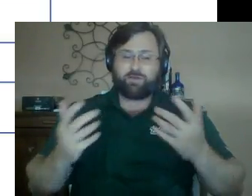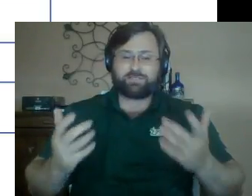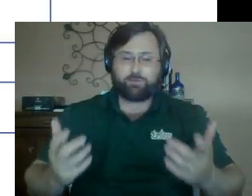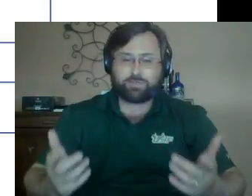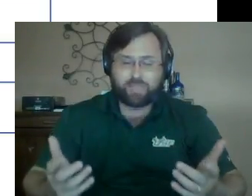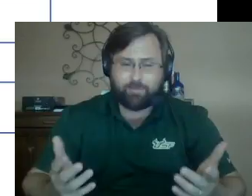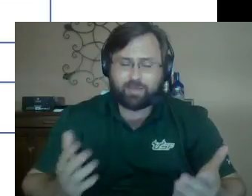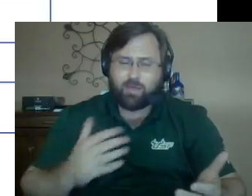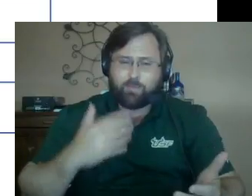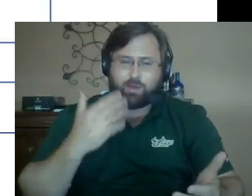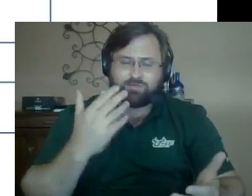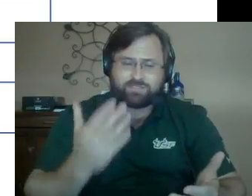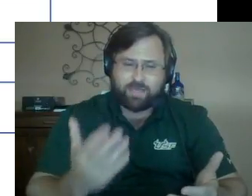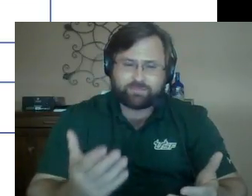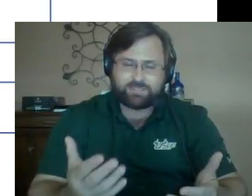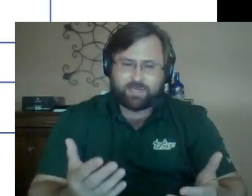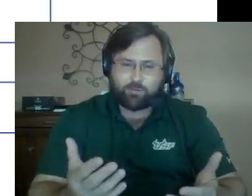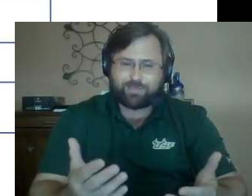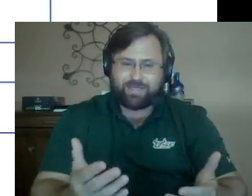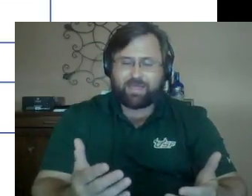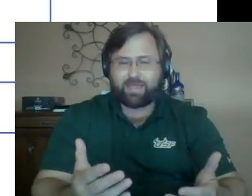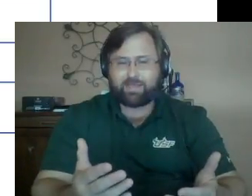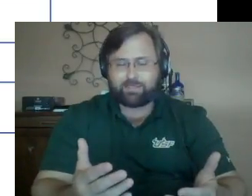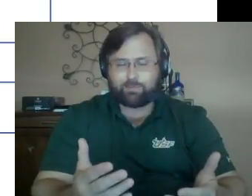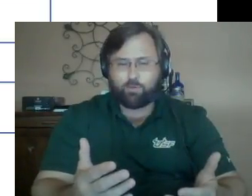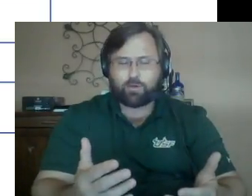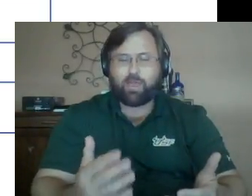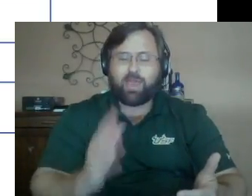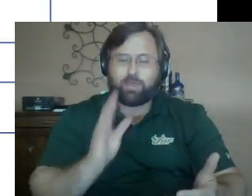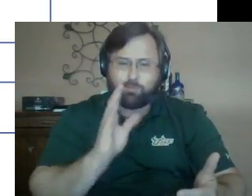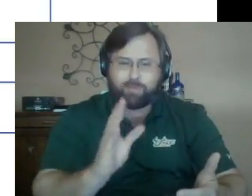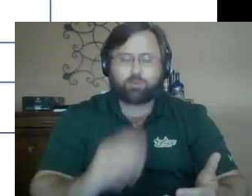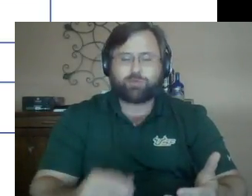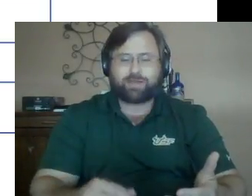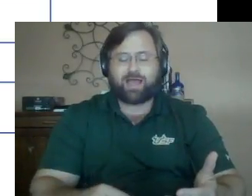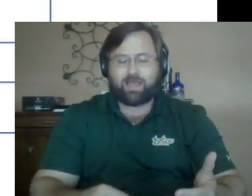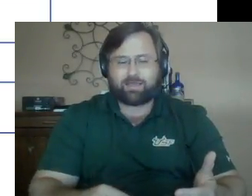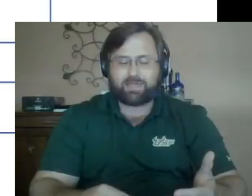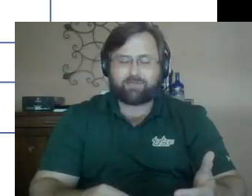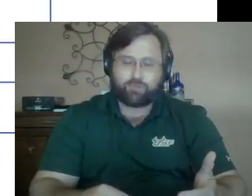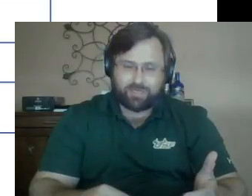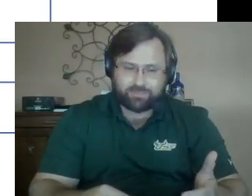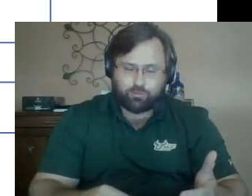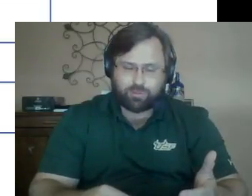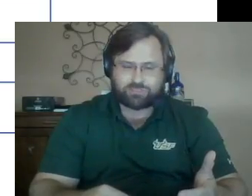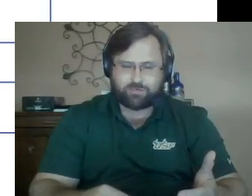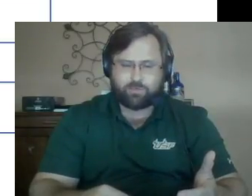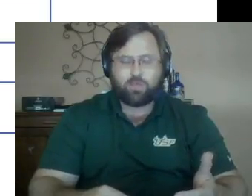similar to a topic but often times the center will lean in a little more and we'll make more direct eye contact for the yes/no question